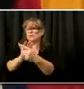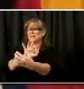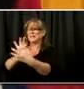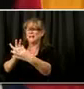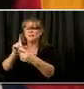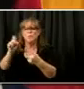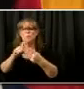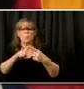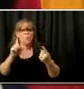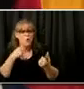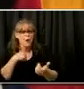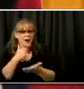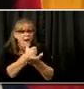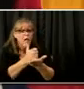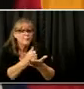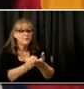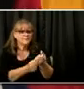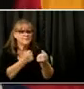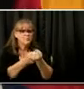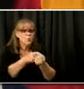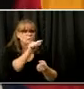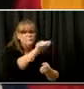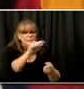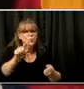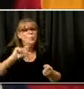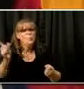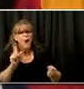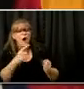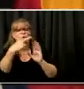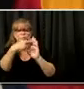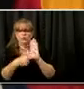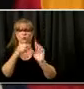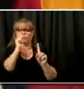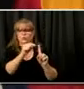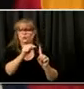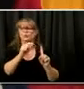resources it's incredibly important that through enrollment you establish that connection with